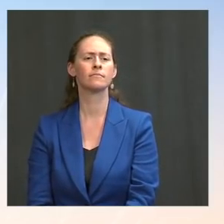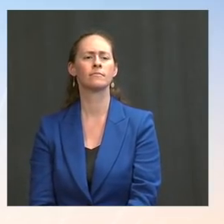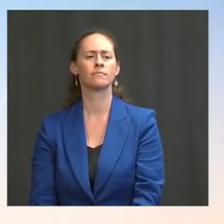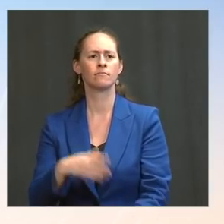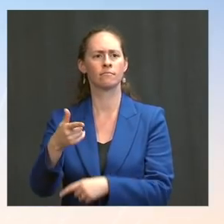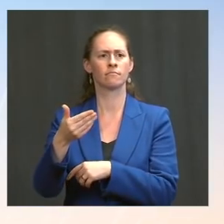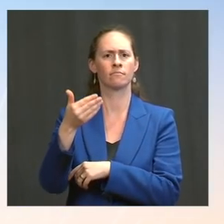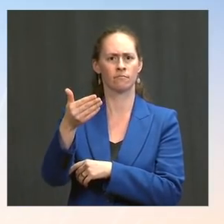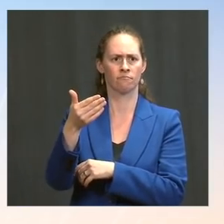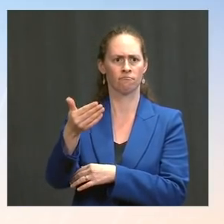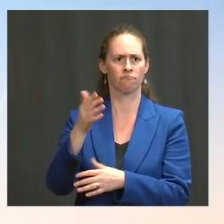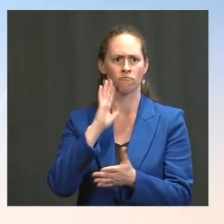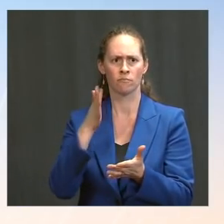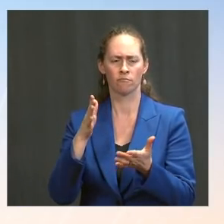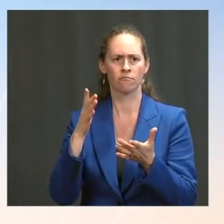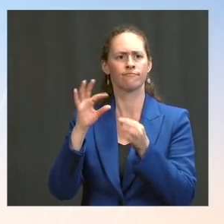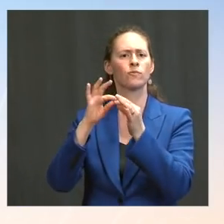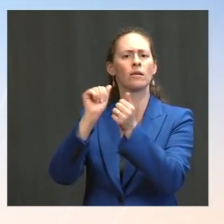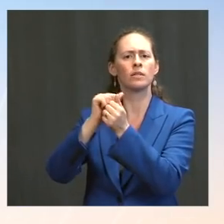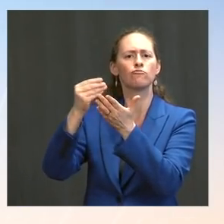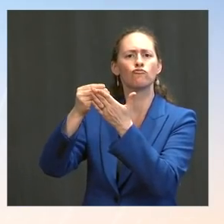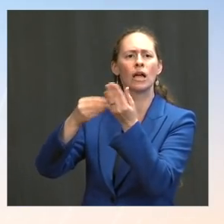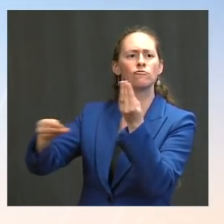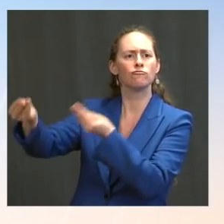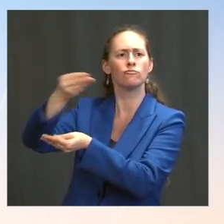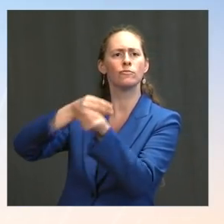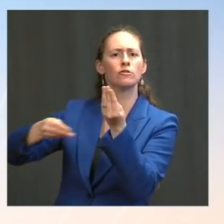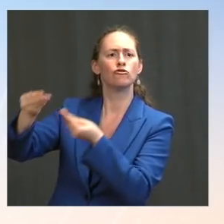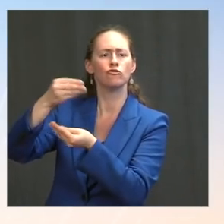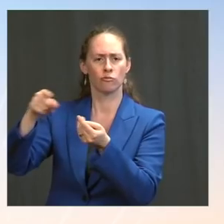The Treasury Secretary will be going. Can you just, from where do you sit, sort of,